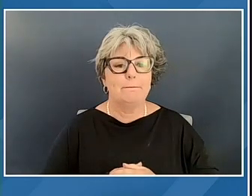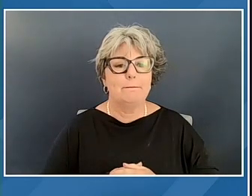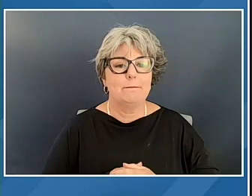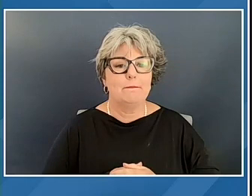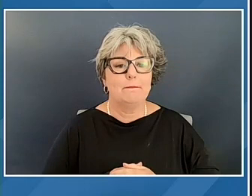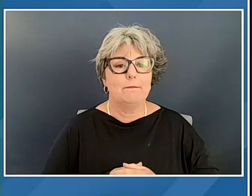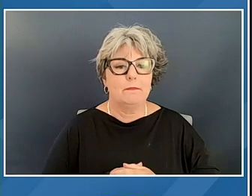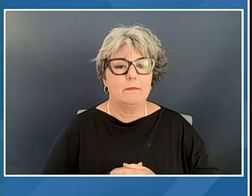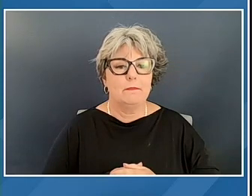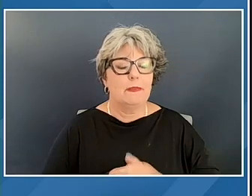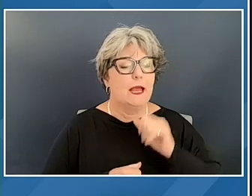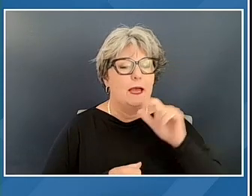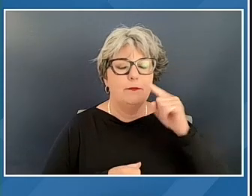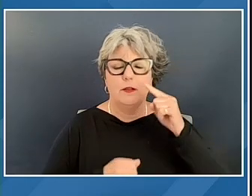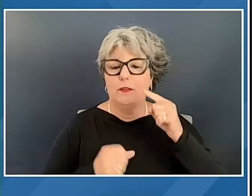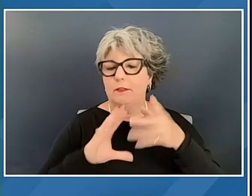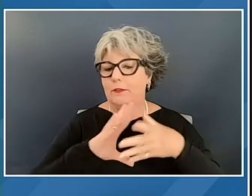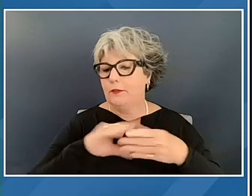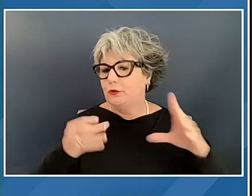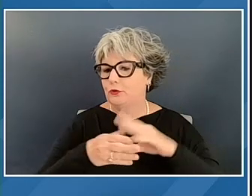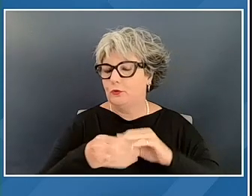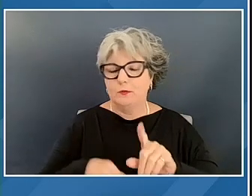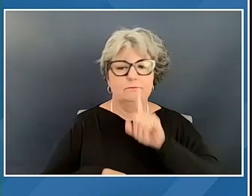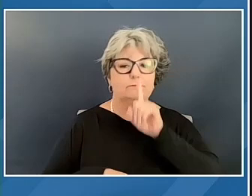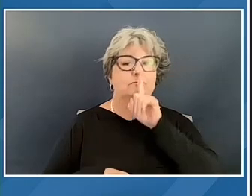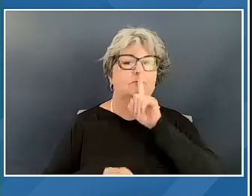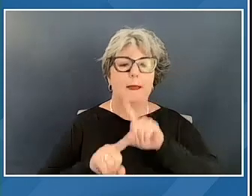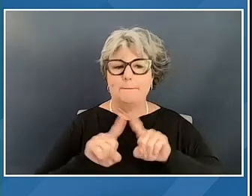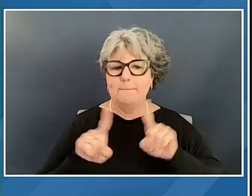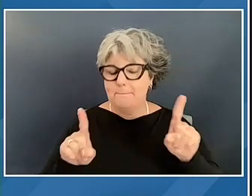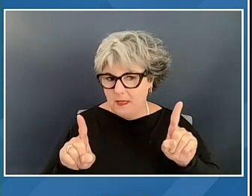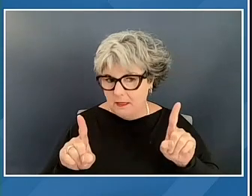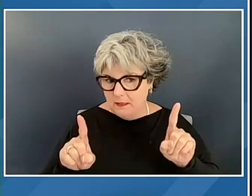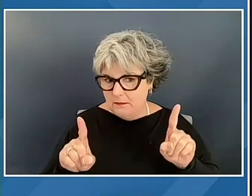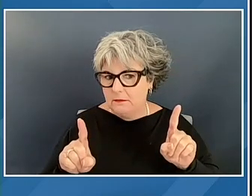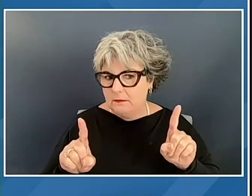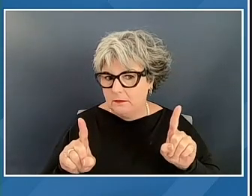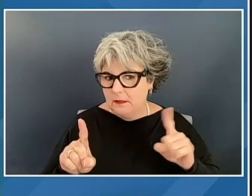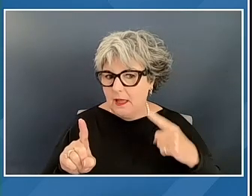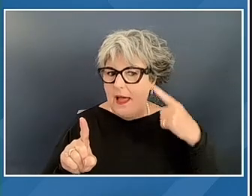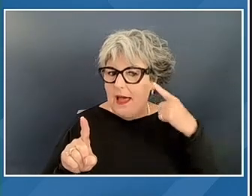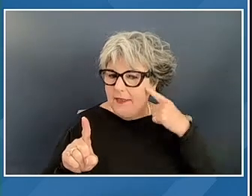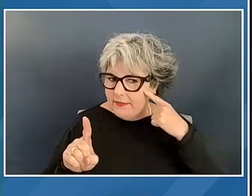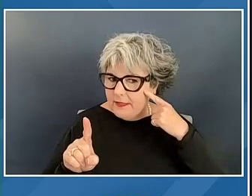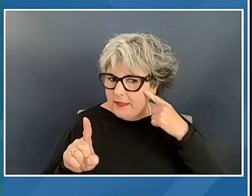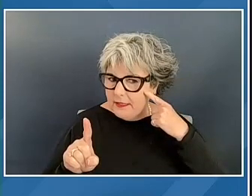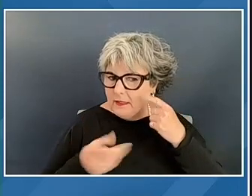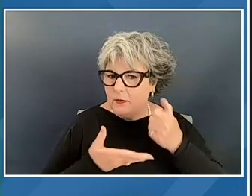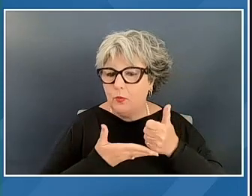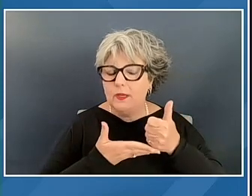backstories, but, I think that a way that we can help with not only now, but our